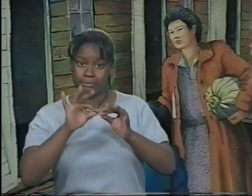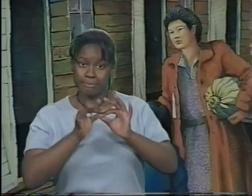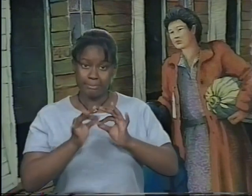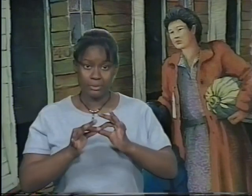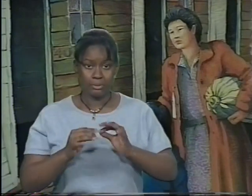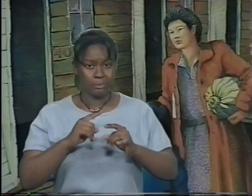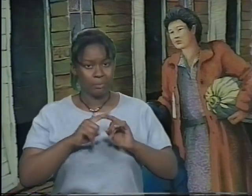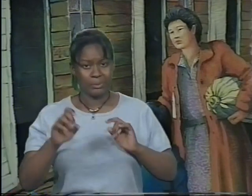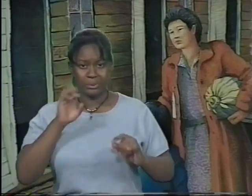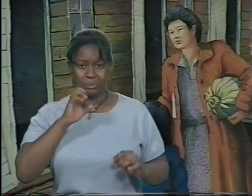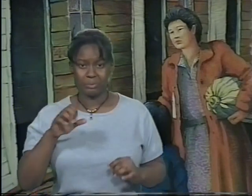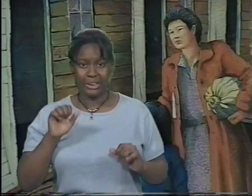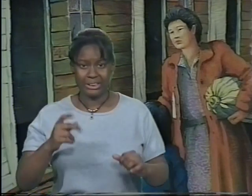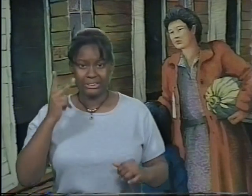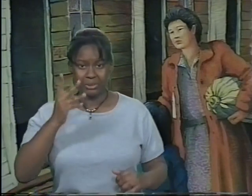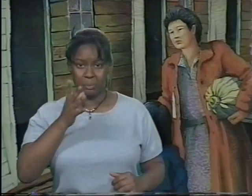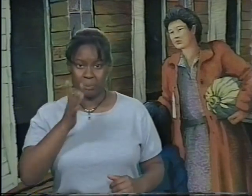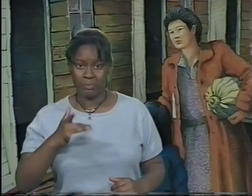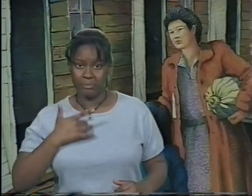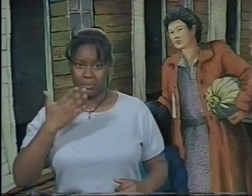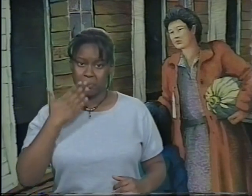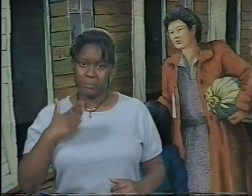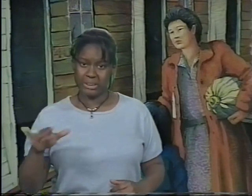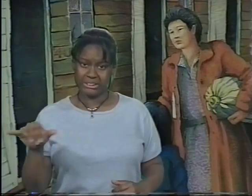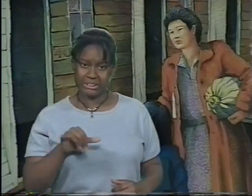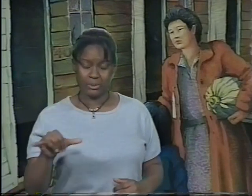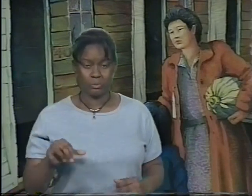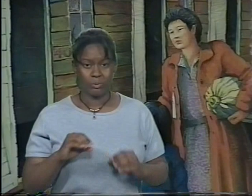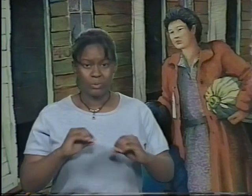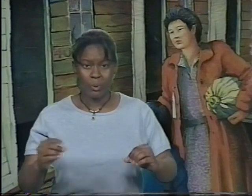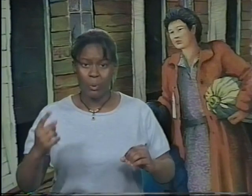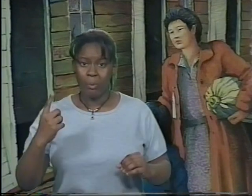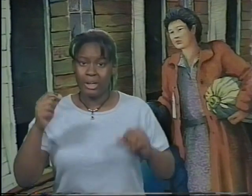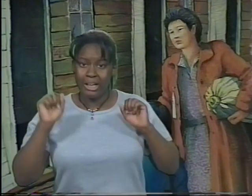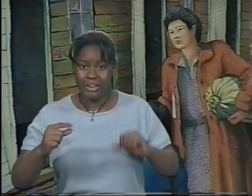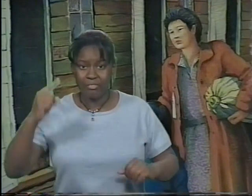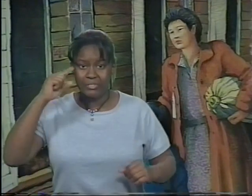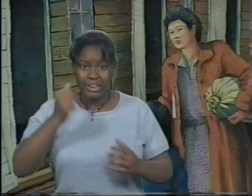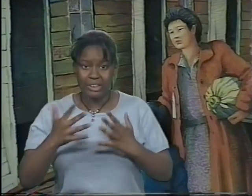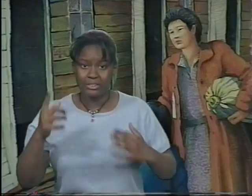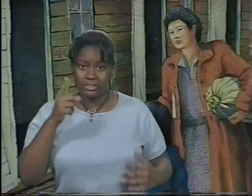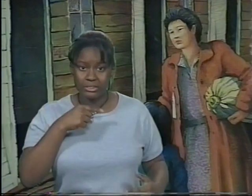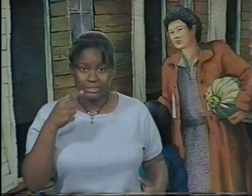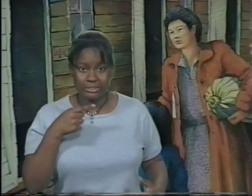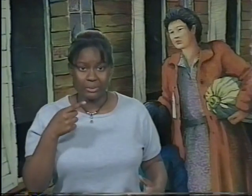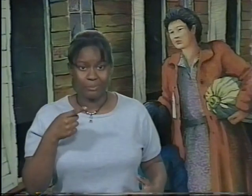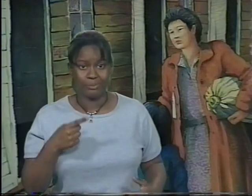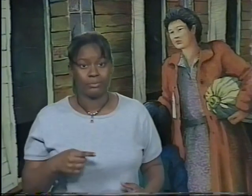And no one could think of anything more to say. Mr. Noma went to get mattresses for them.